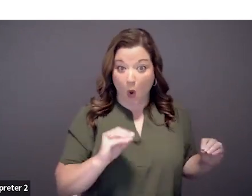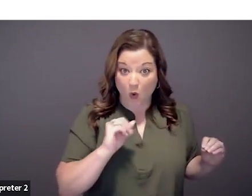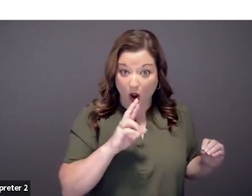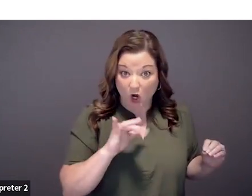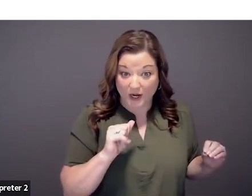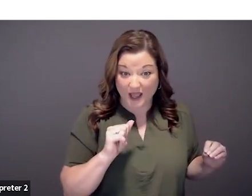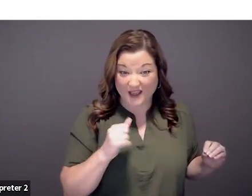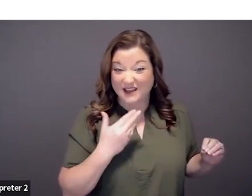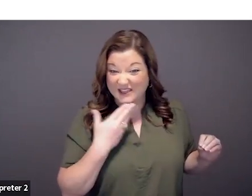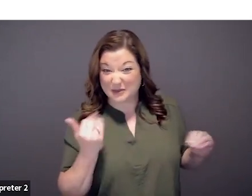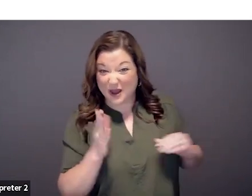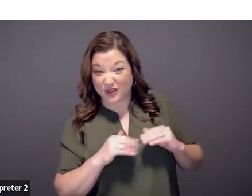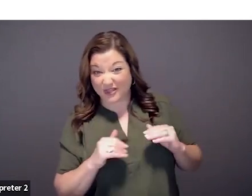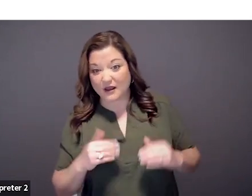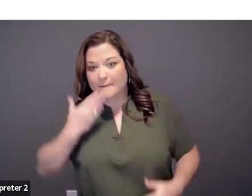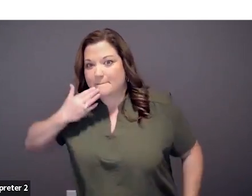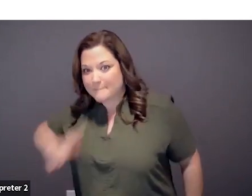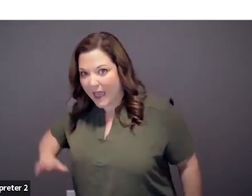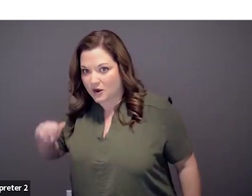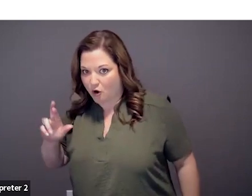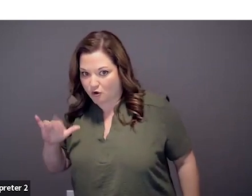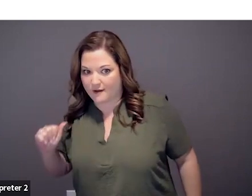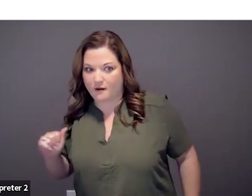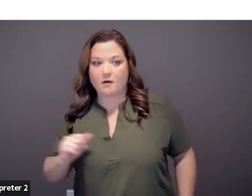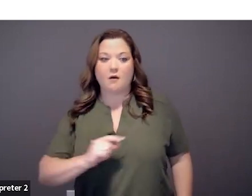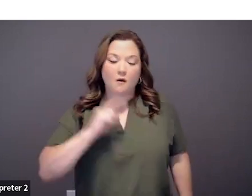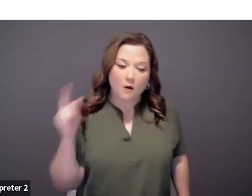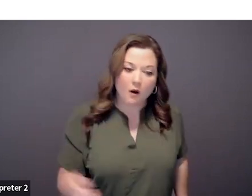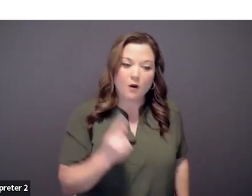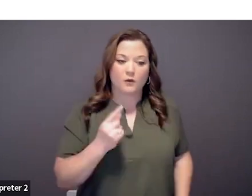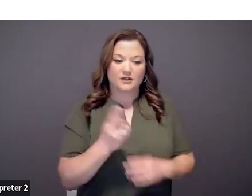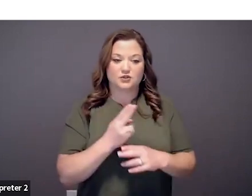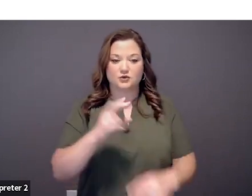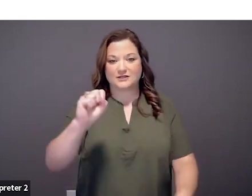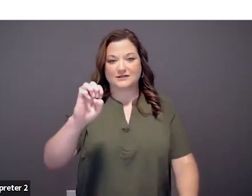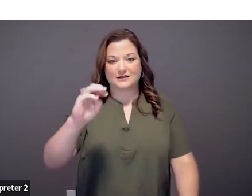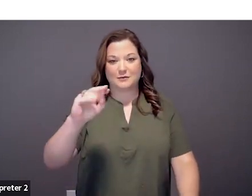Always use semantic HTML first and only add ARIA when needed.